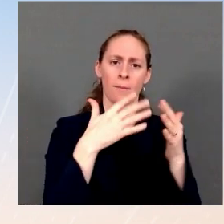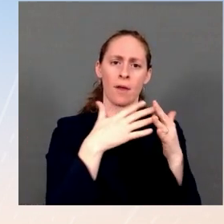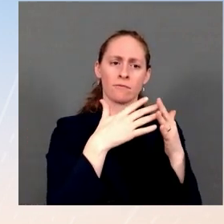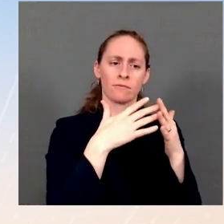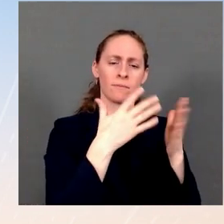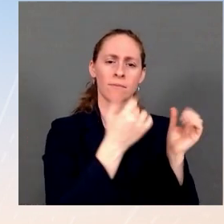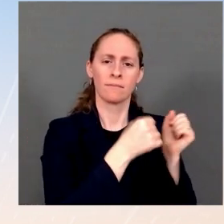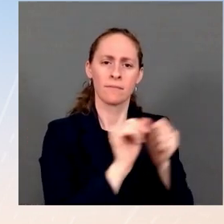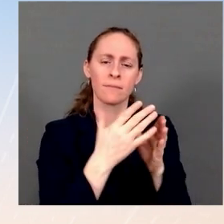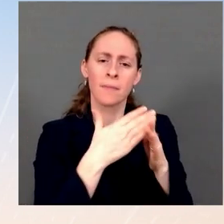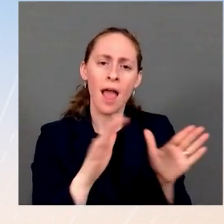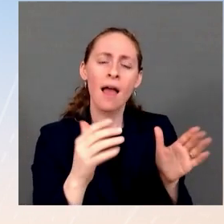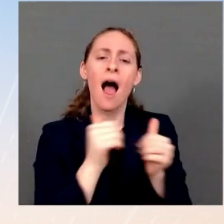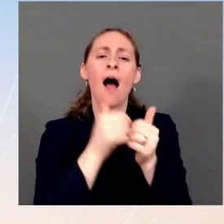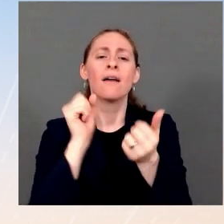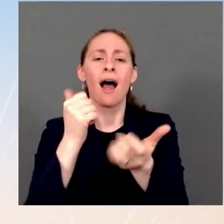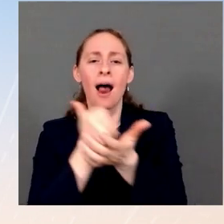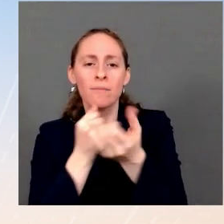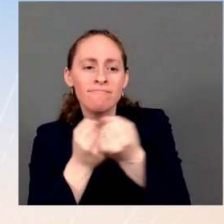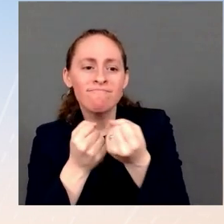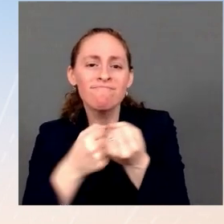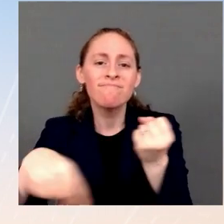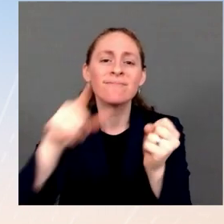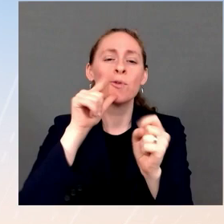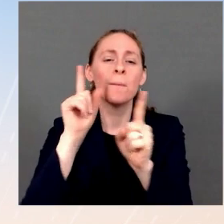students recover and accelerate their learning.